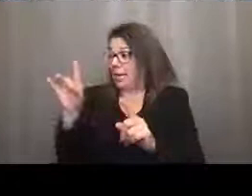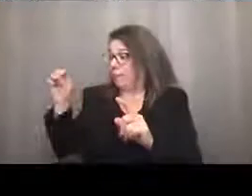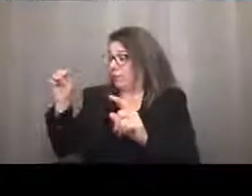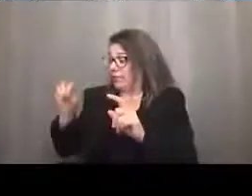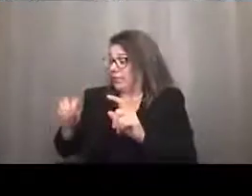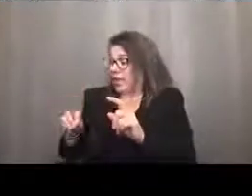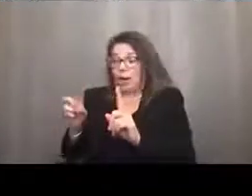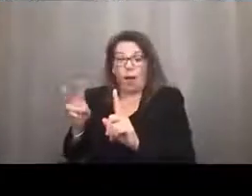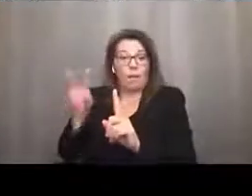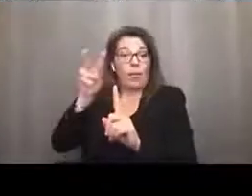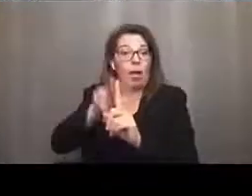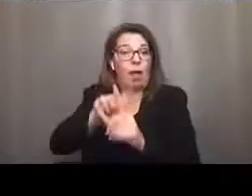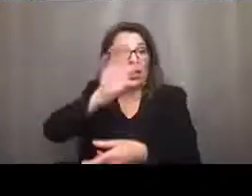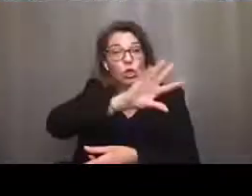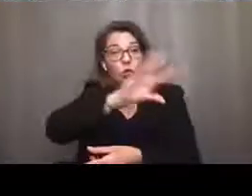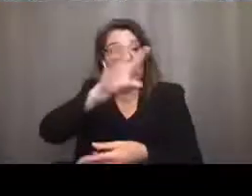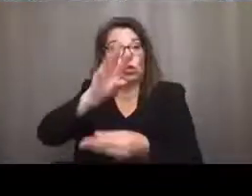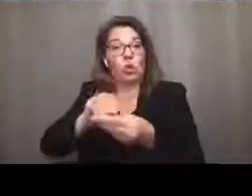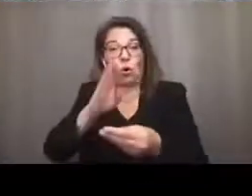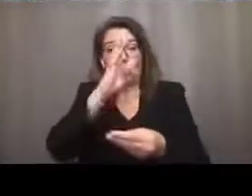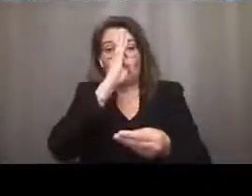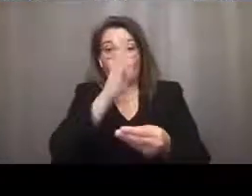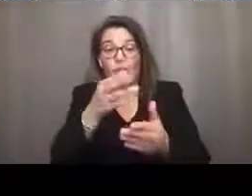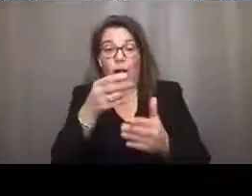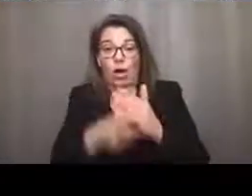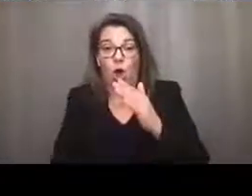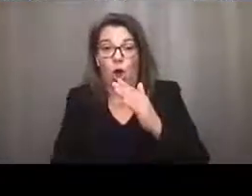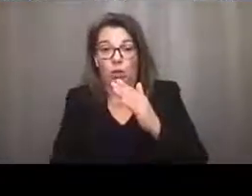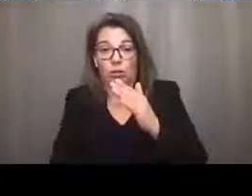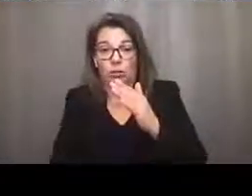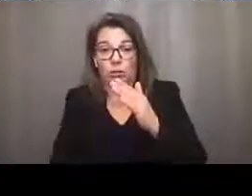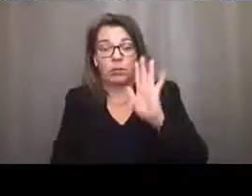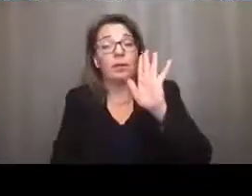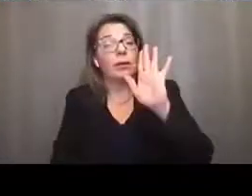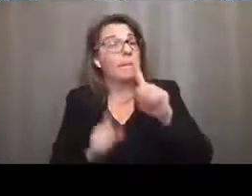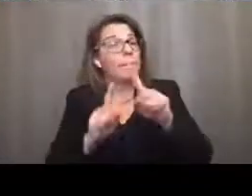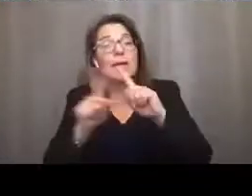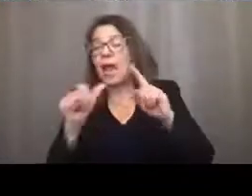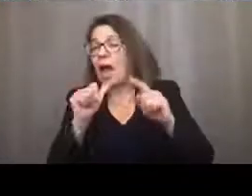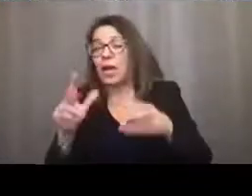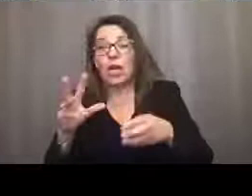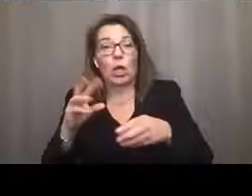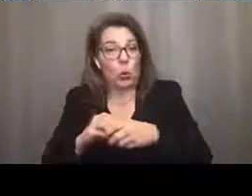to the total direct costs less, tuition,